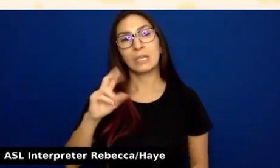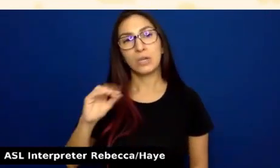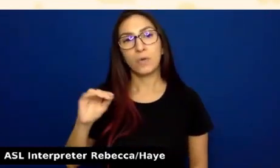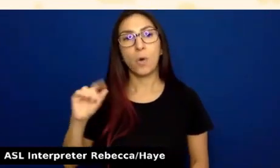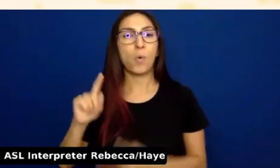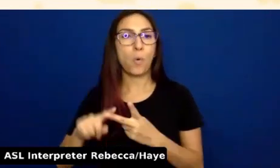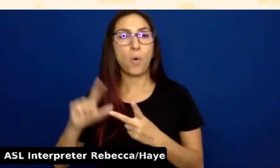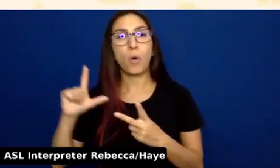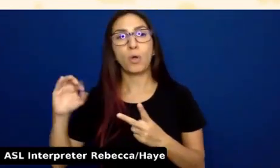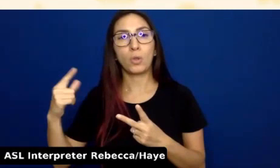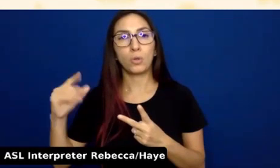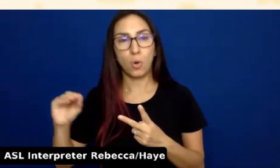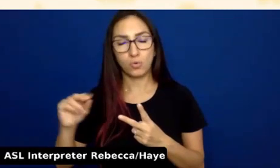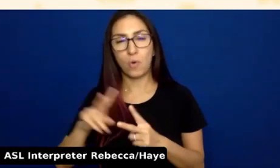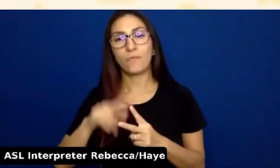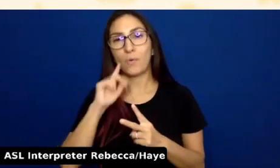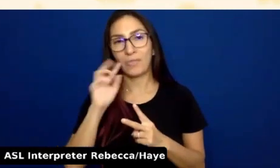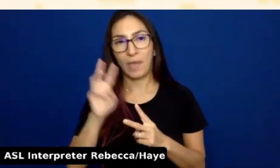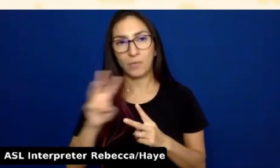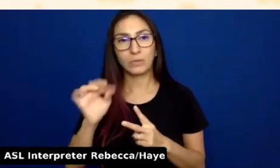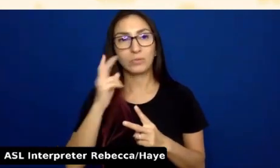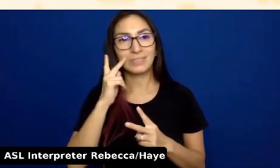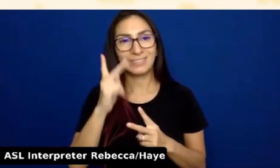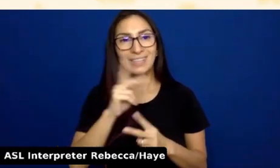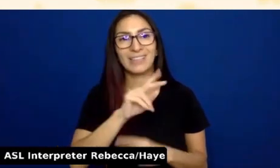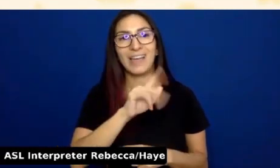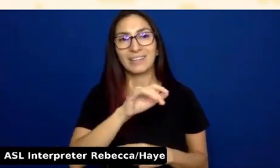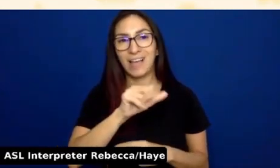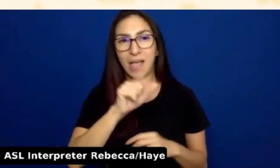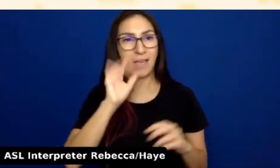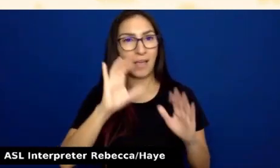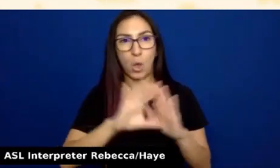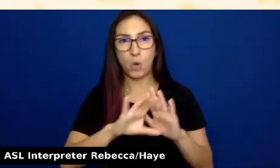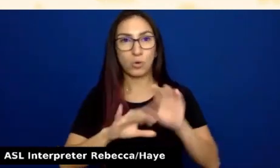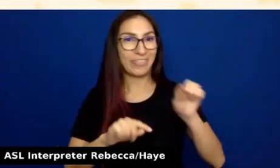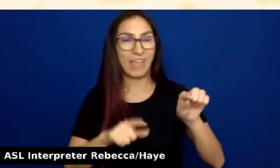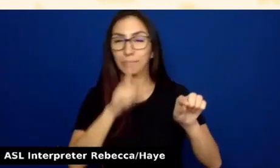We have an image, and we can see that it does in fact have alt text. We will take a look at Divi.